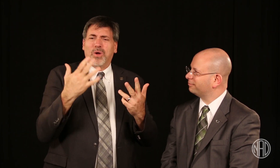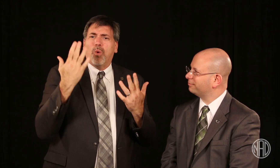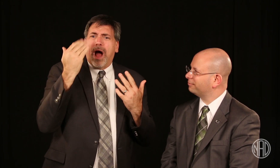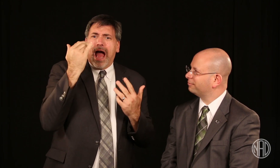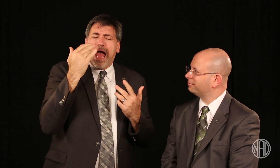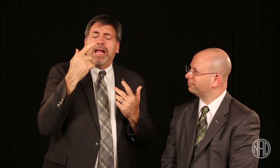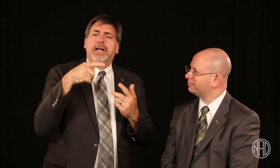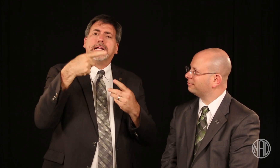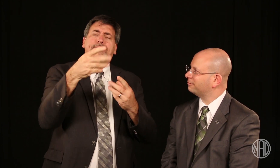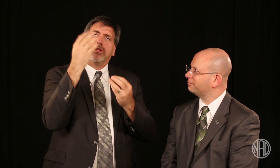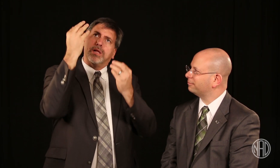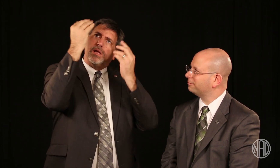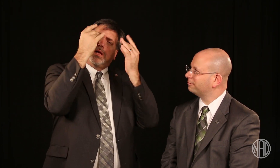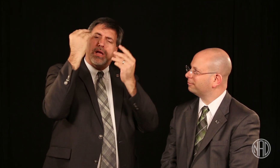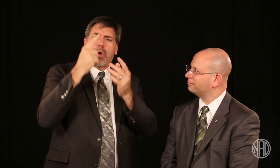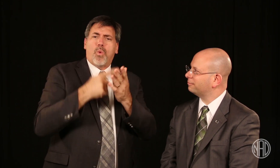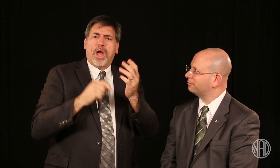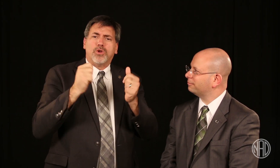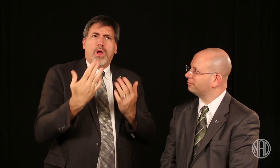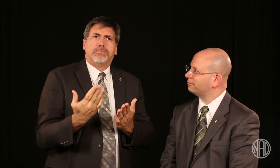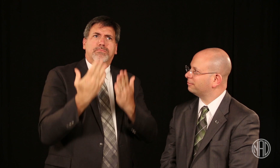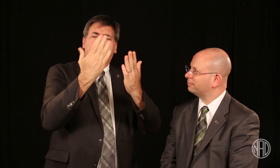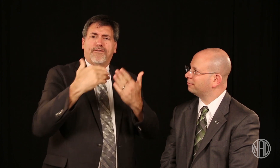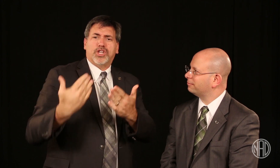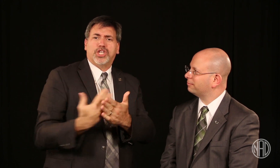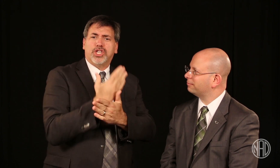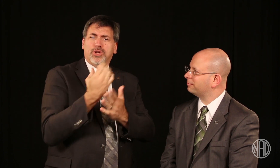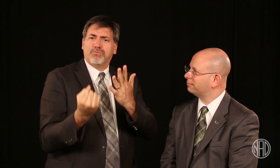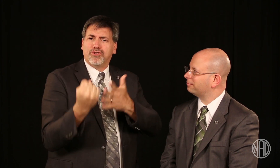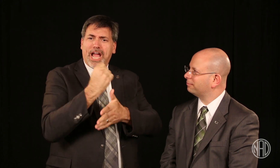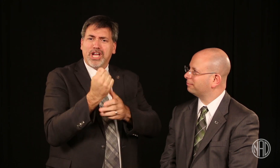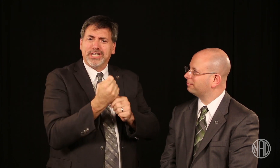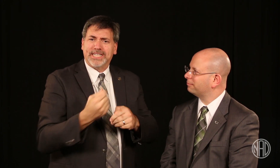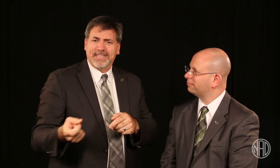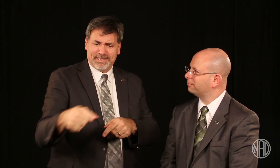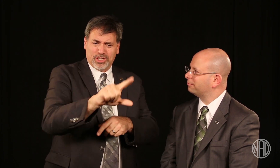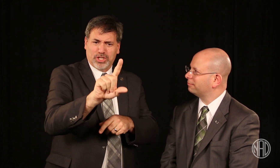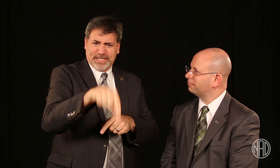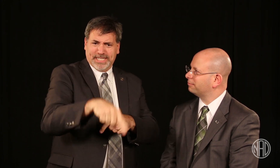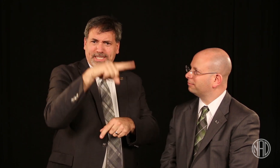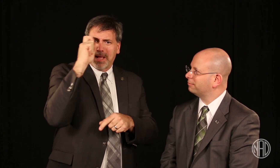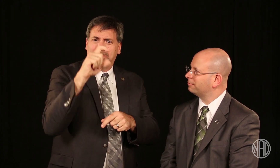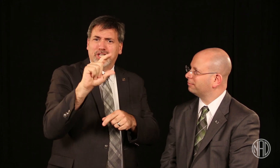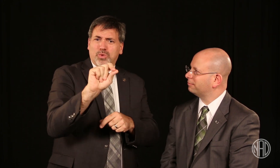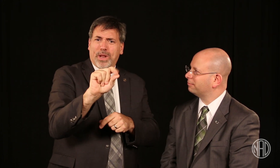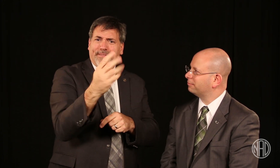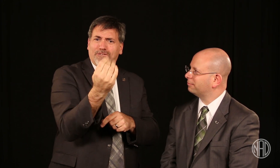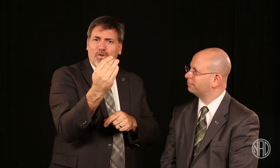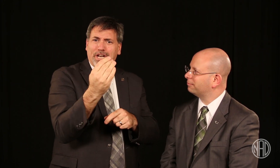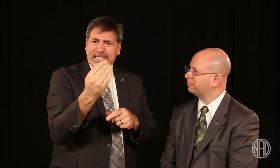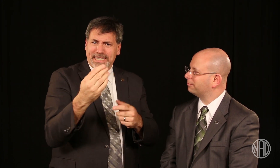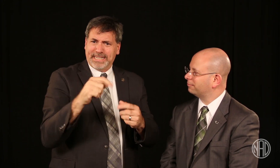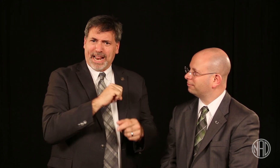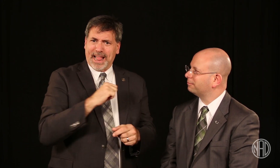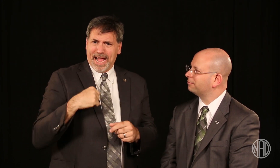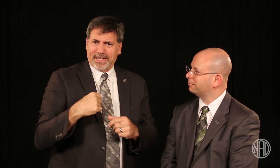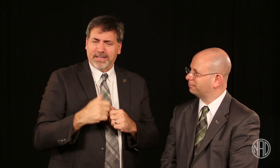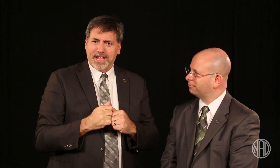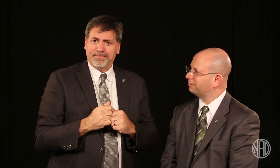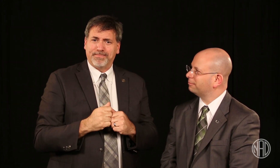so that you can consider what possible new priorities should be proposed for the 2014 Conference in Atlanta this Summer.